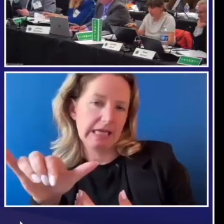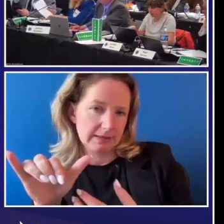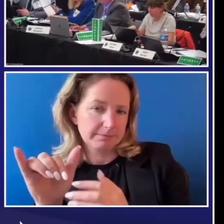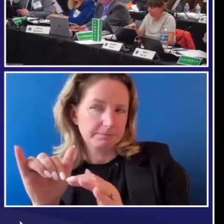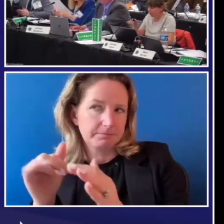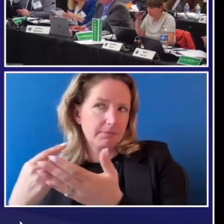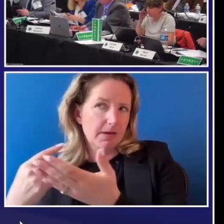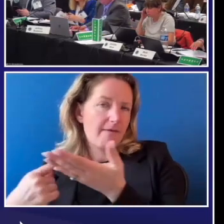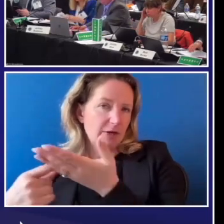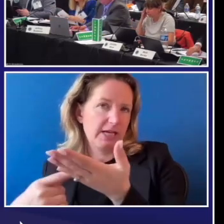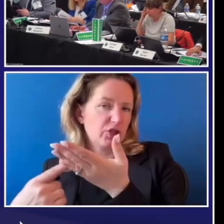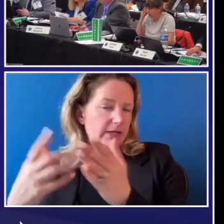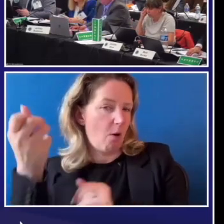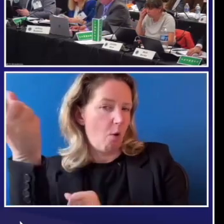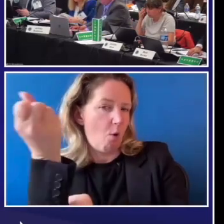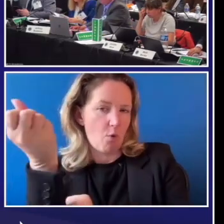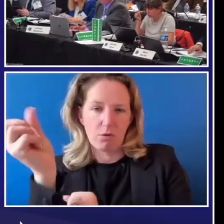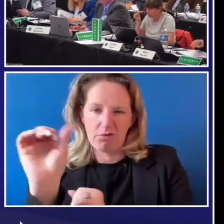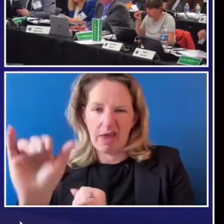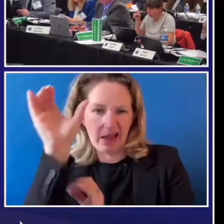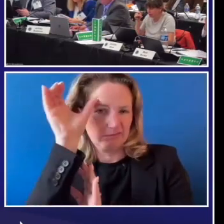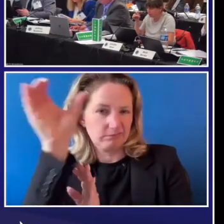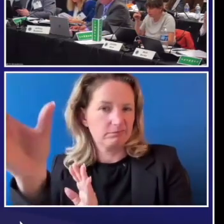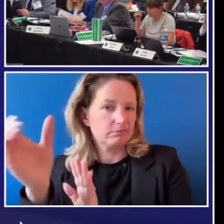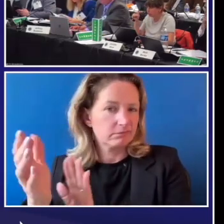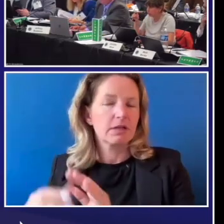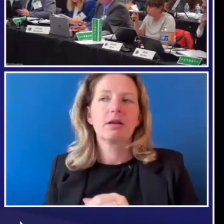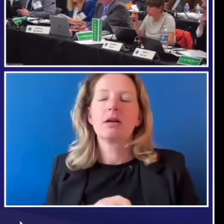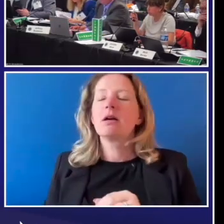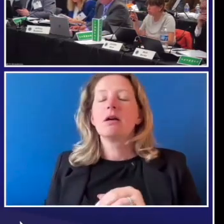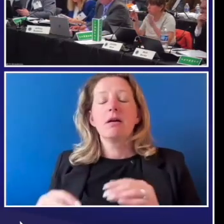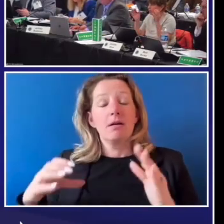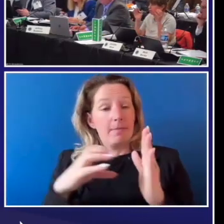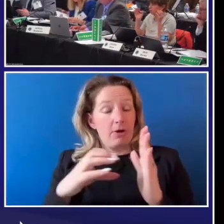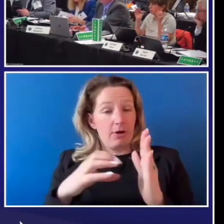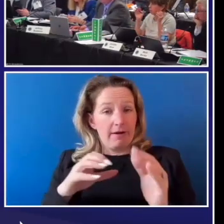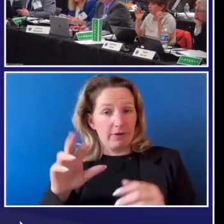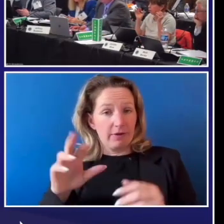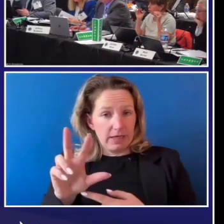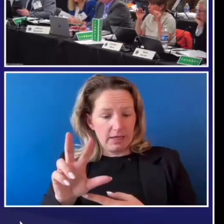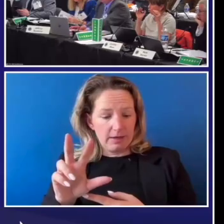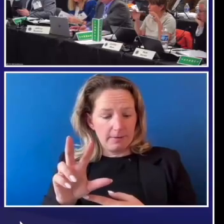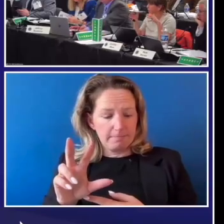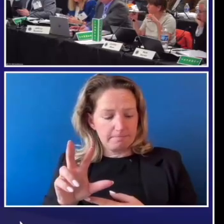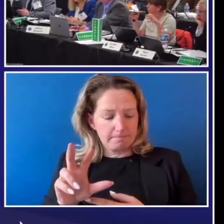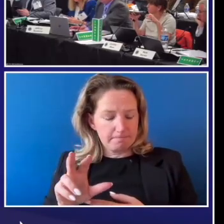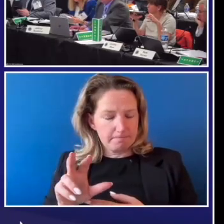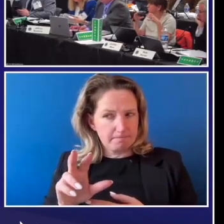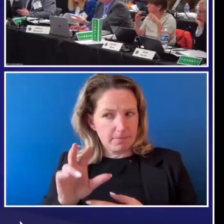Um, but on three. So are you, I'll just ask, so are you suggesting that, Accrediting agencies are going to